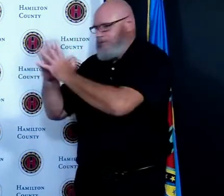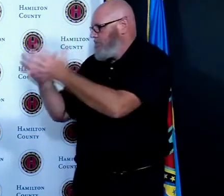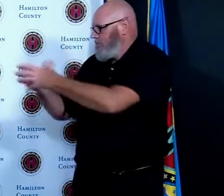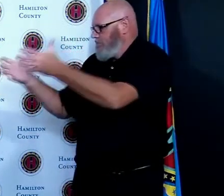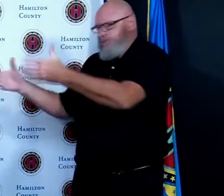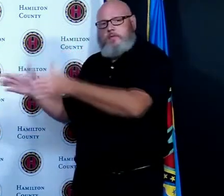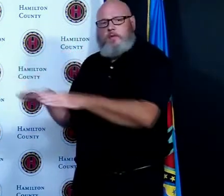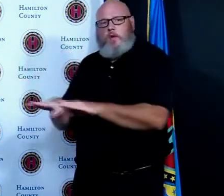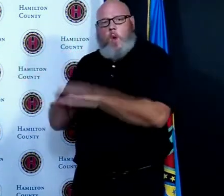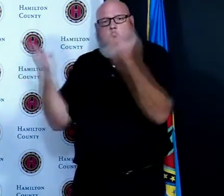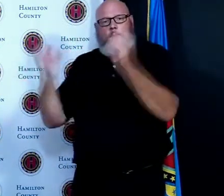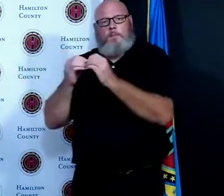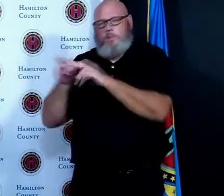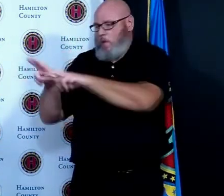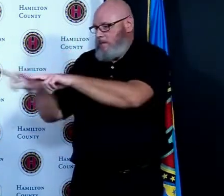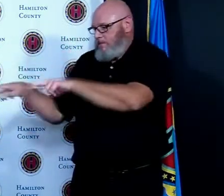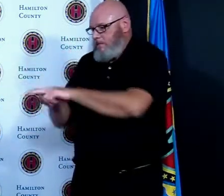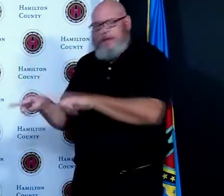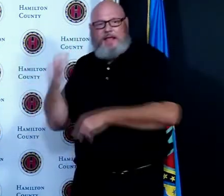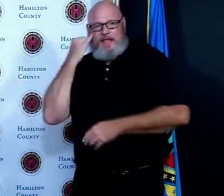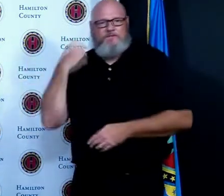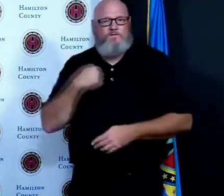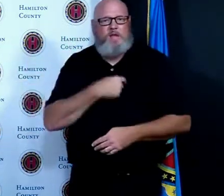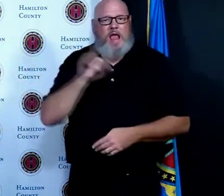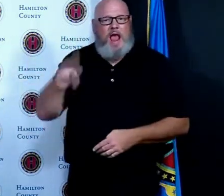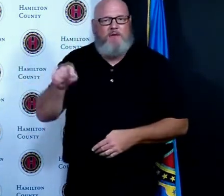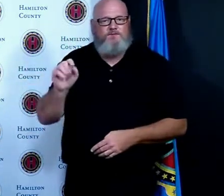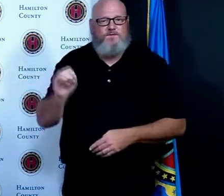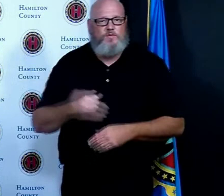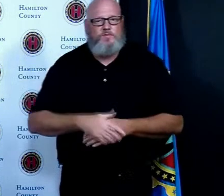vast majority of that if not all that can be accommodated with the existing health systems